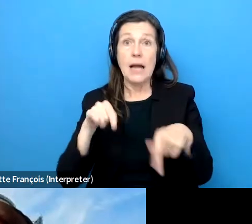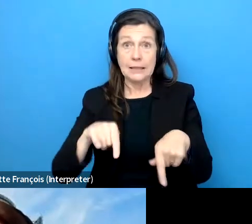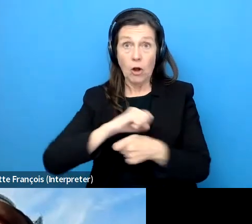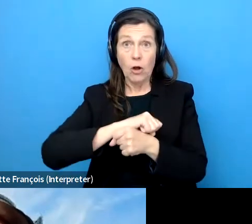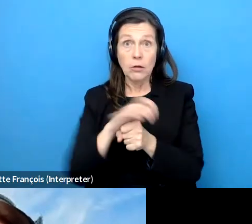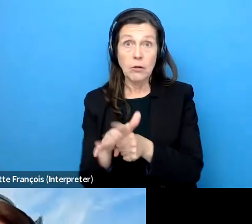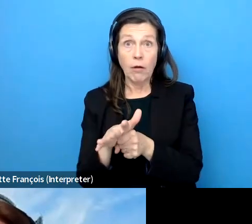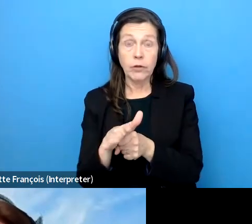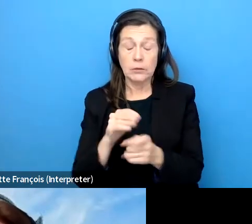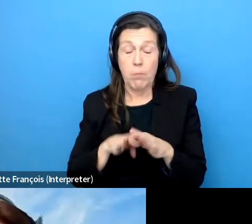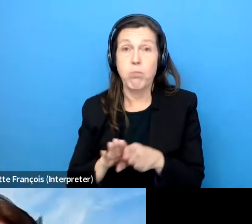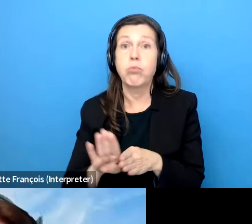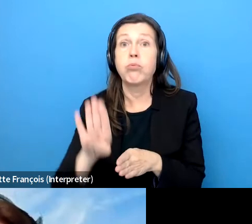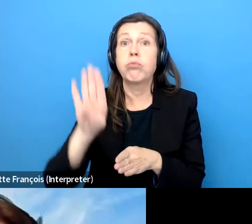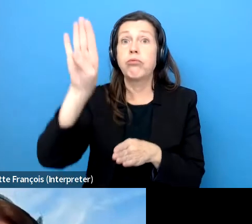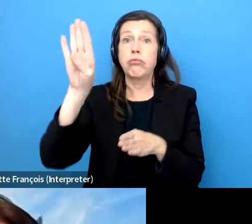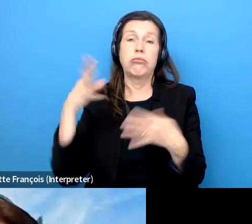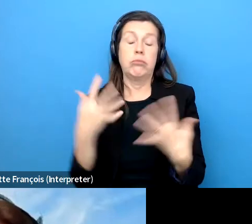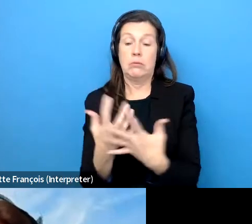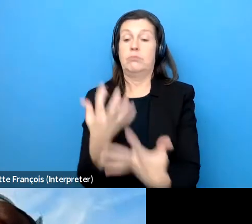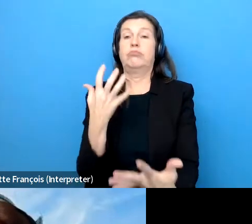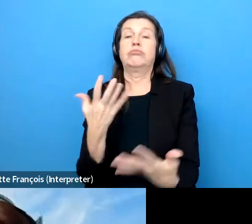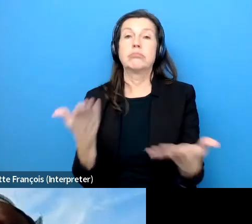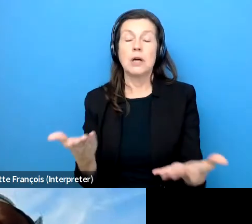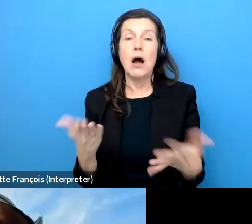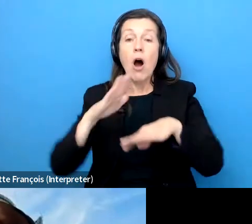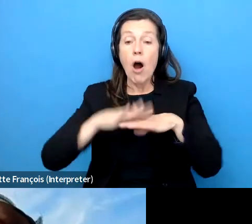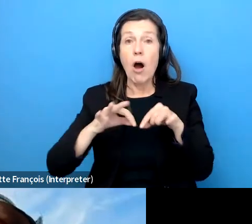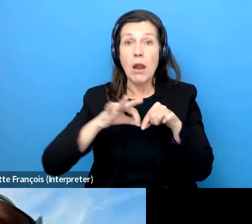The number of victims in the online space has increased.